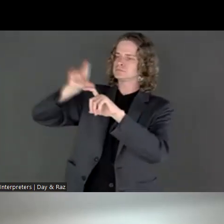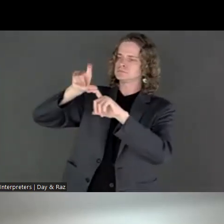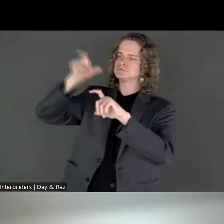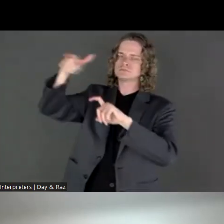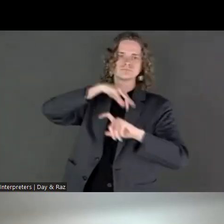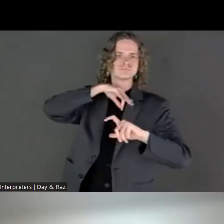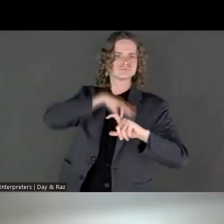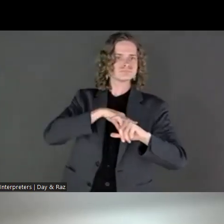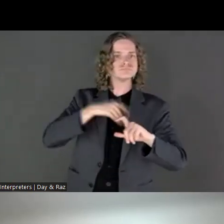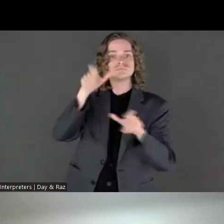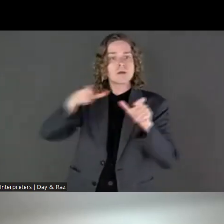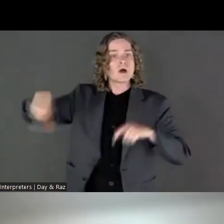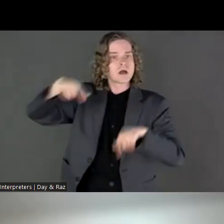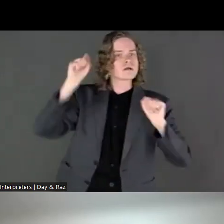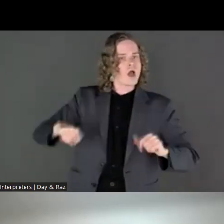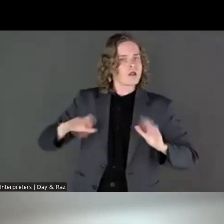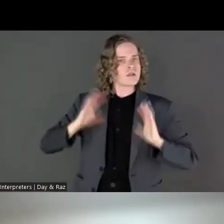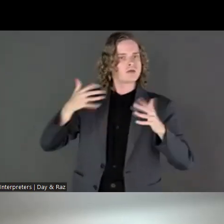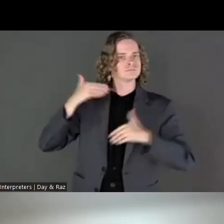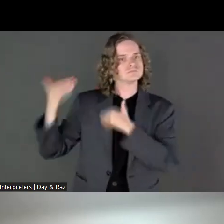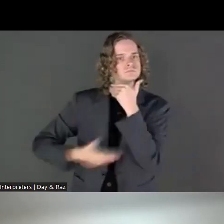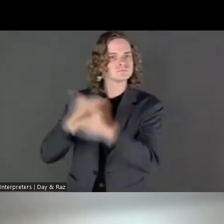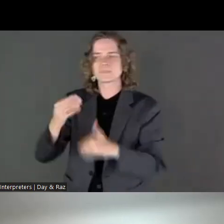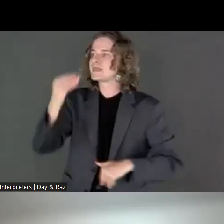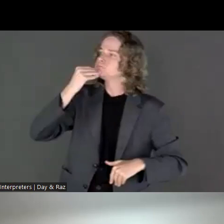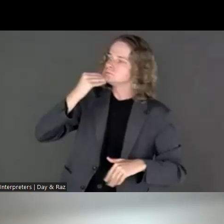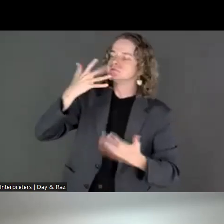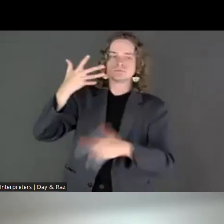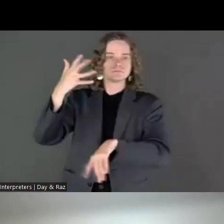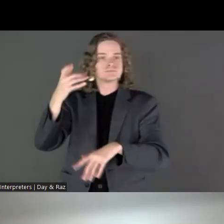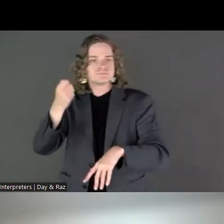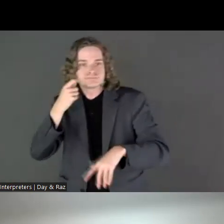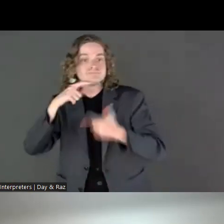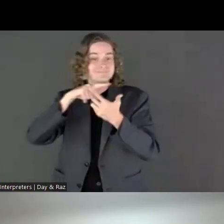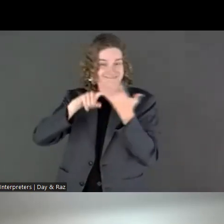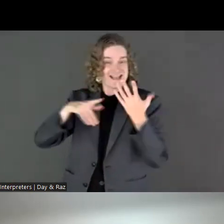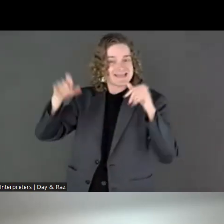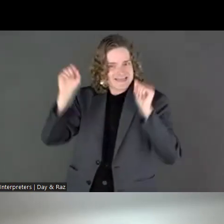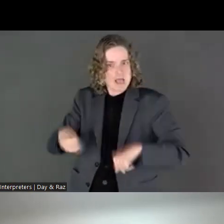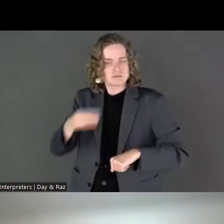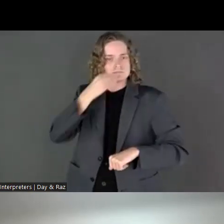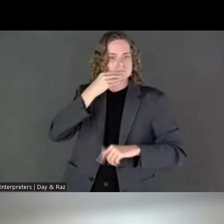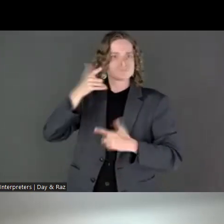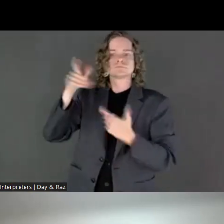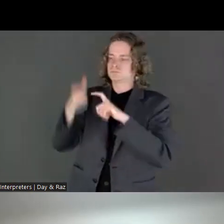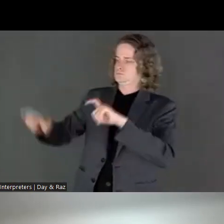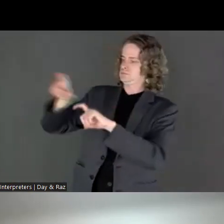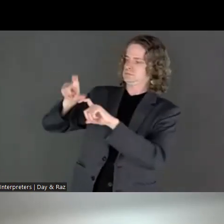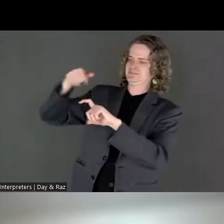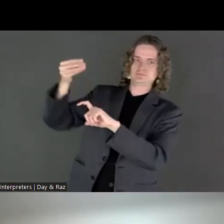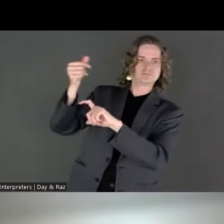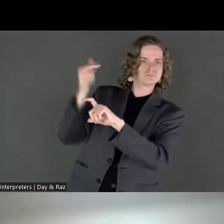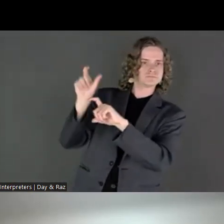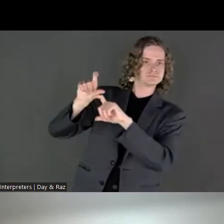including local copies are included in the humanitarian program or the proposals that are